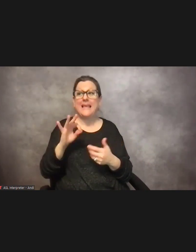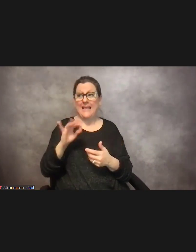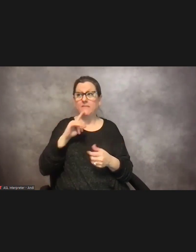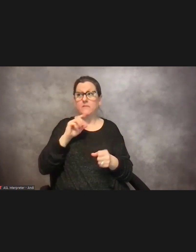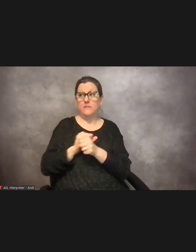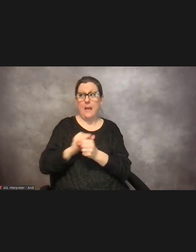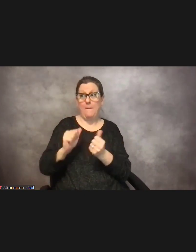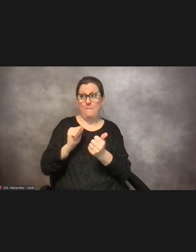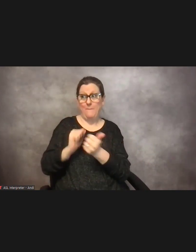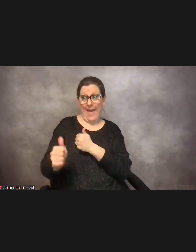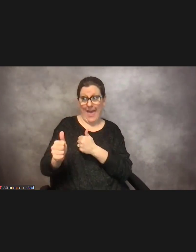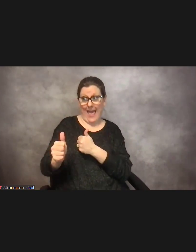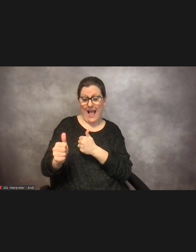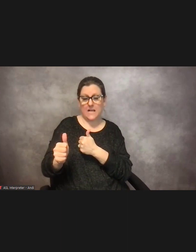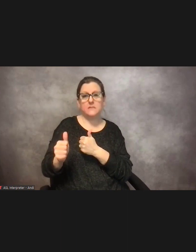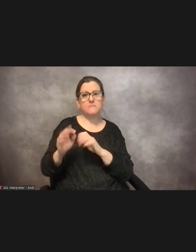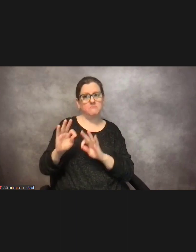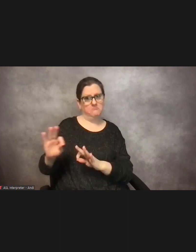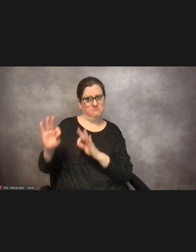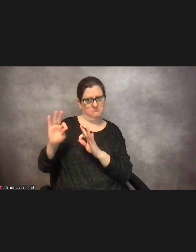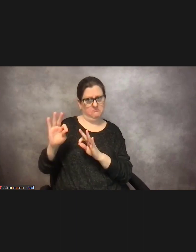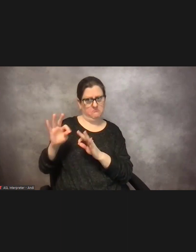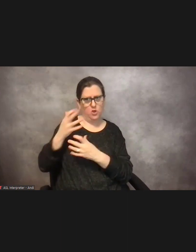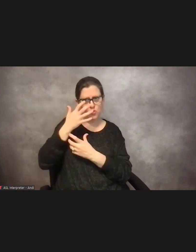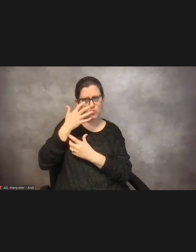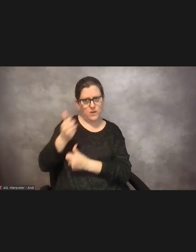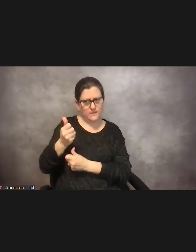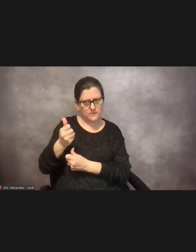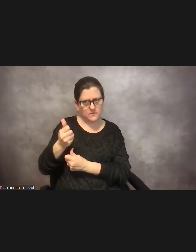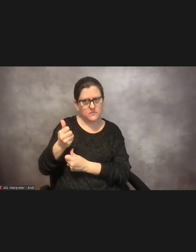machine has actually detected and measured that emission, so the pass